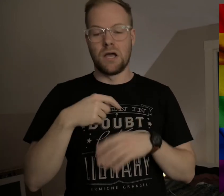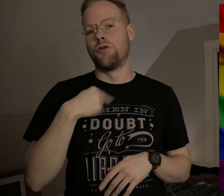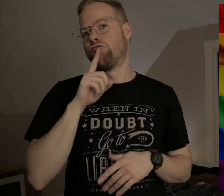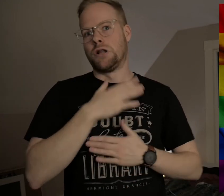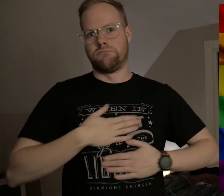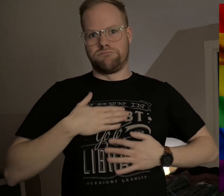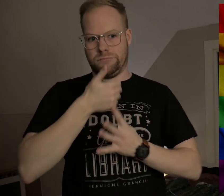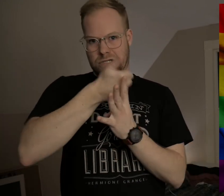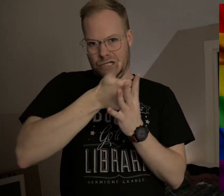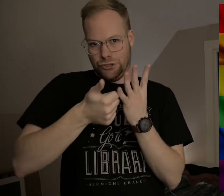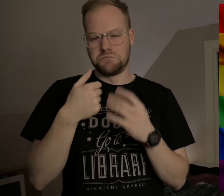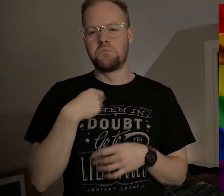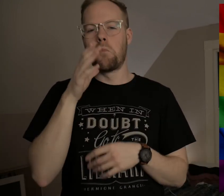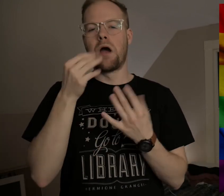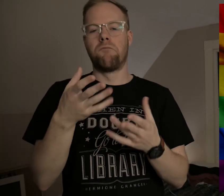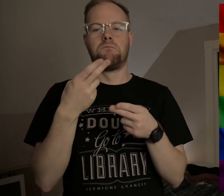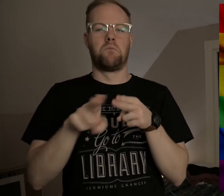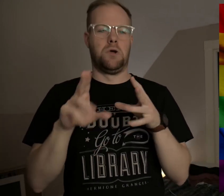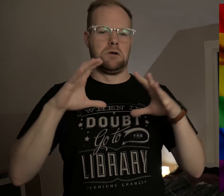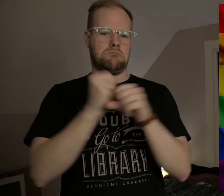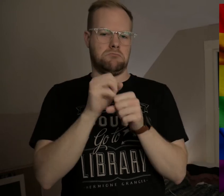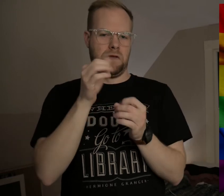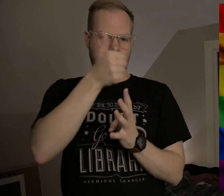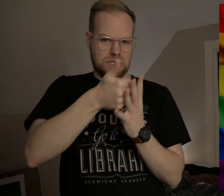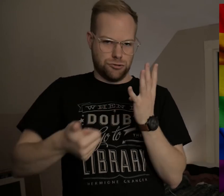I really enjoyed each one of these stories, and I’ll give you a quick sum up of each one.